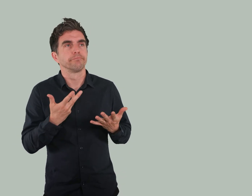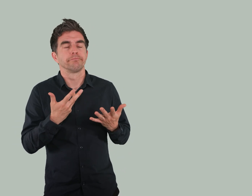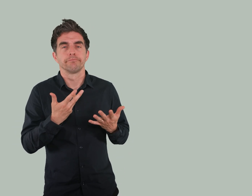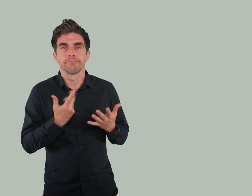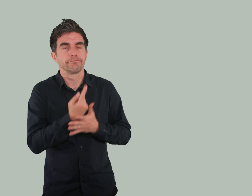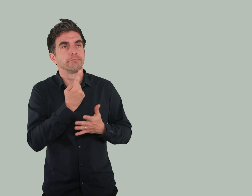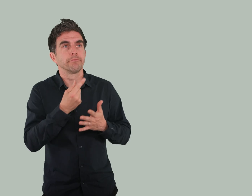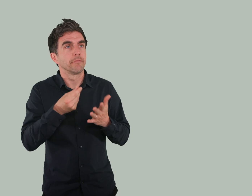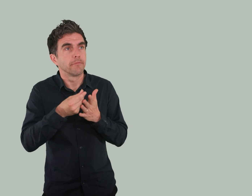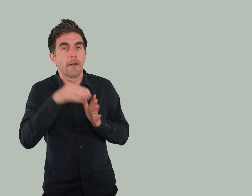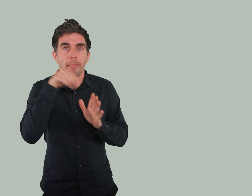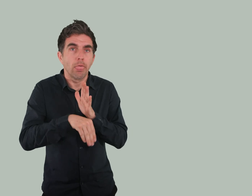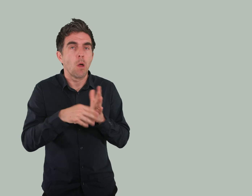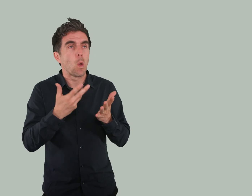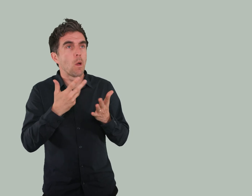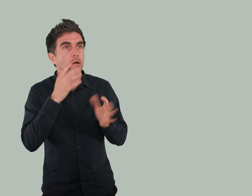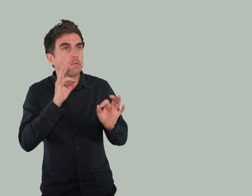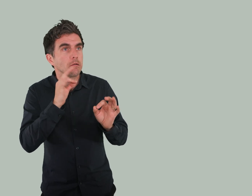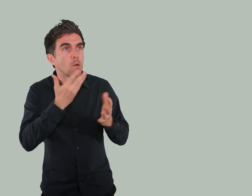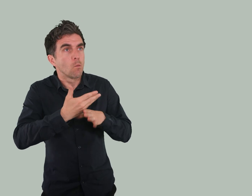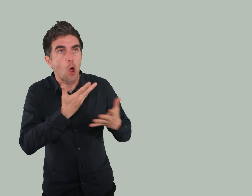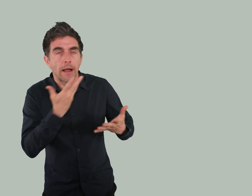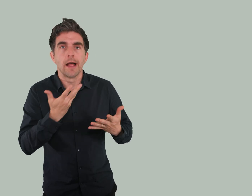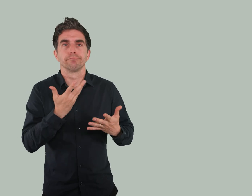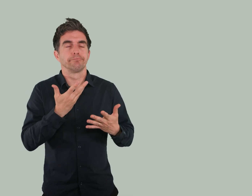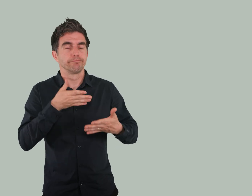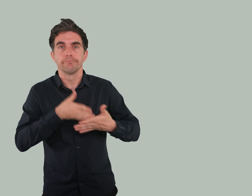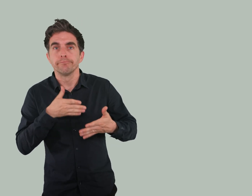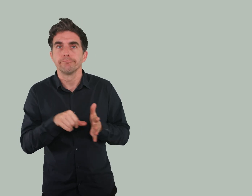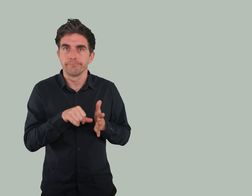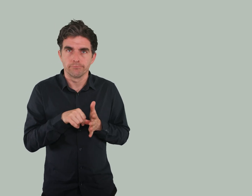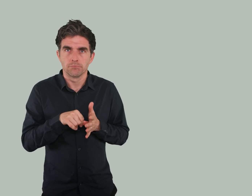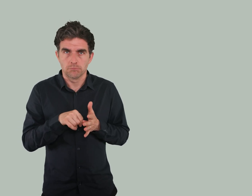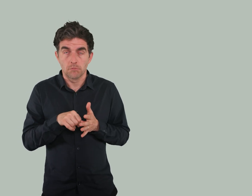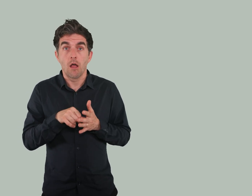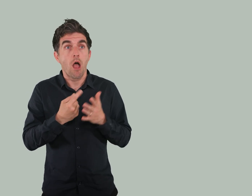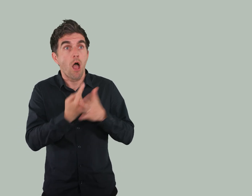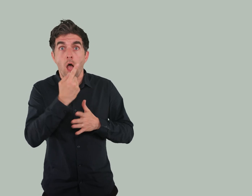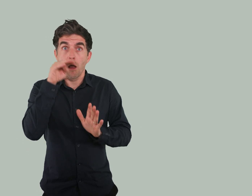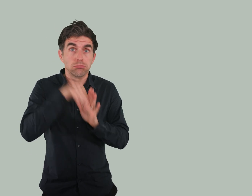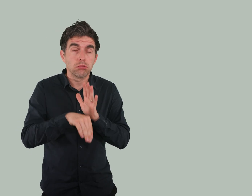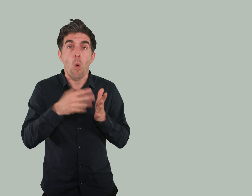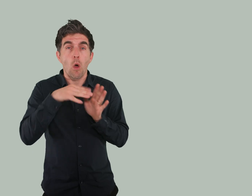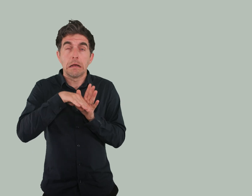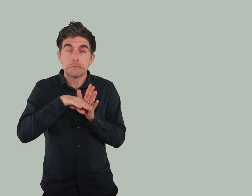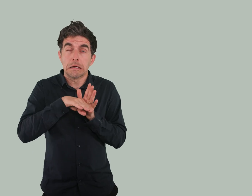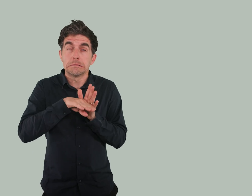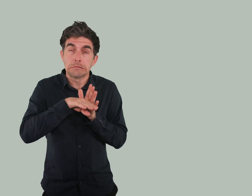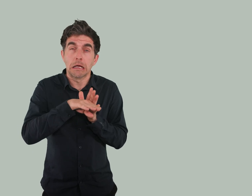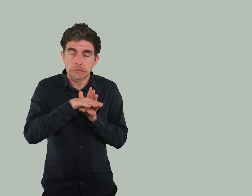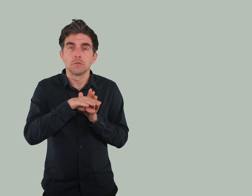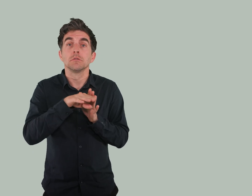In a period of downturn or slow growth,